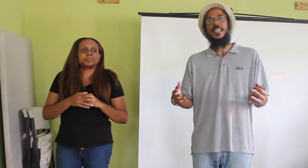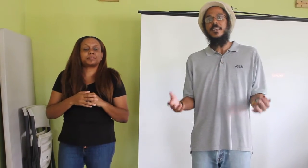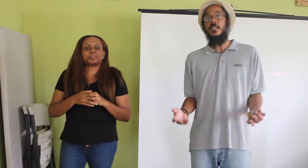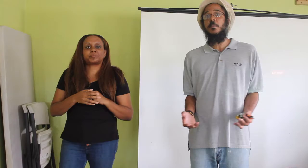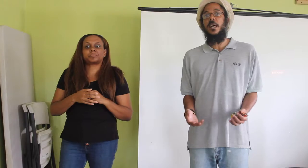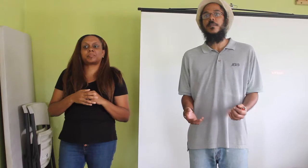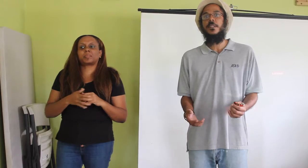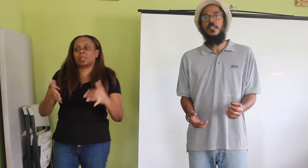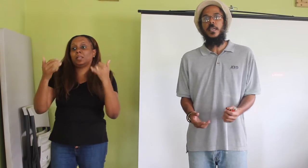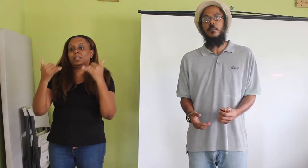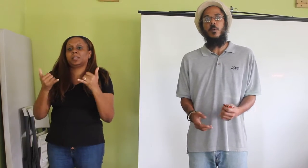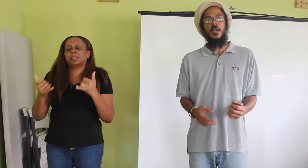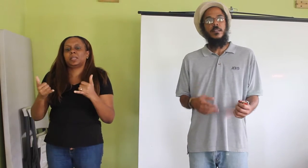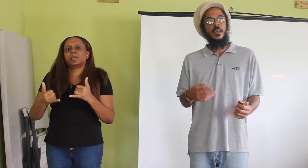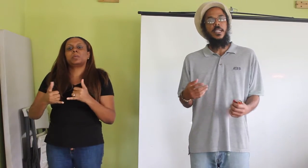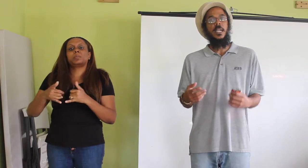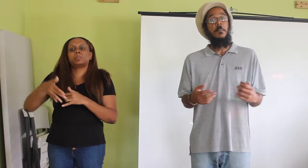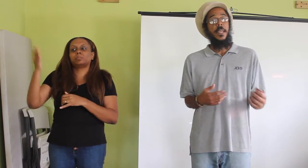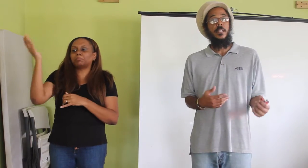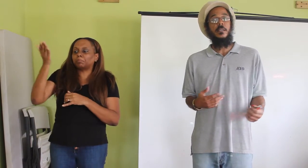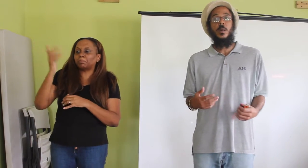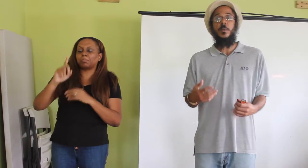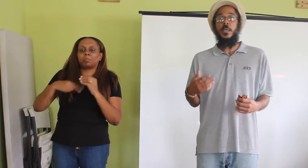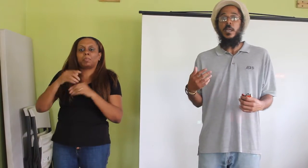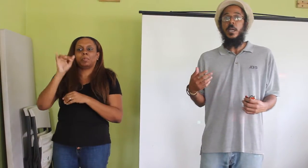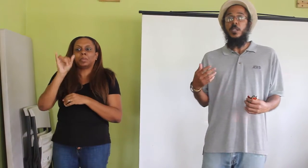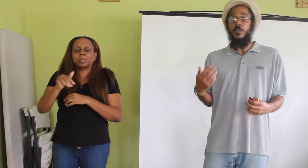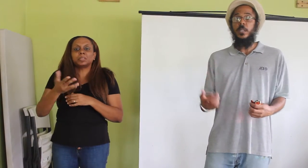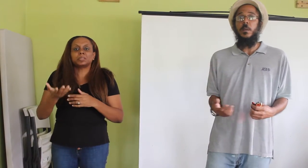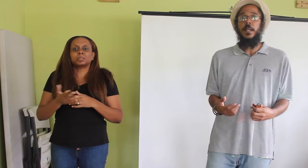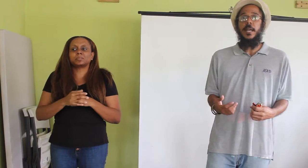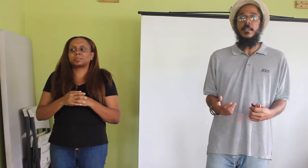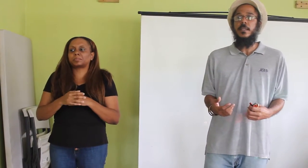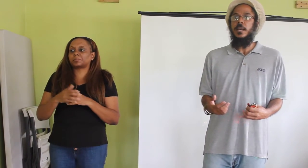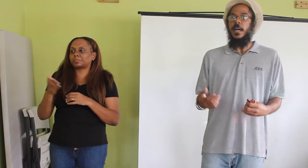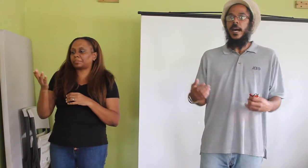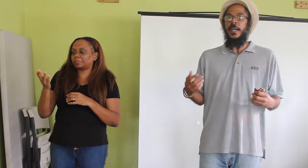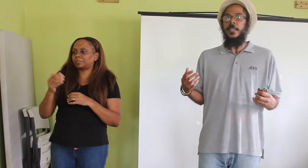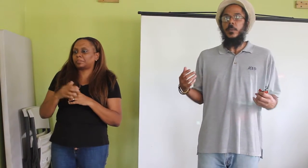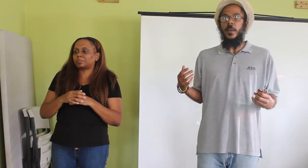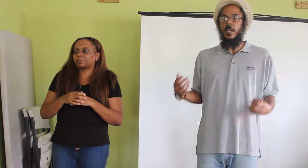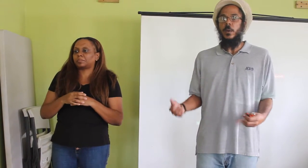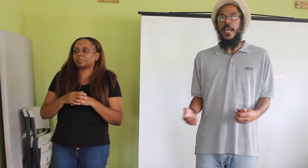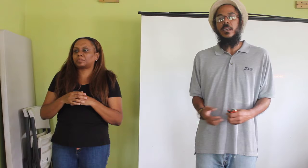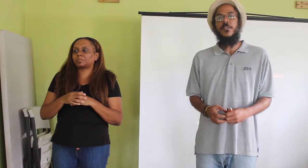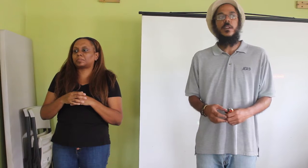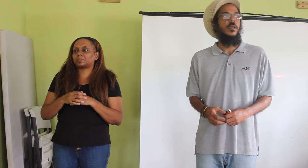lesson plan for today looking at the maintenance how we treat our plants and without any further